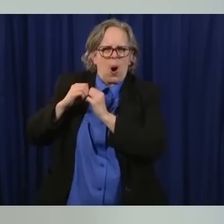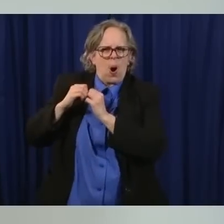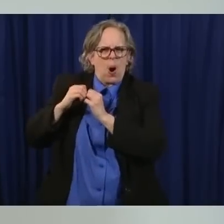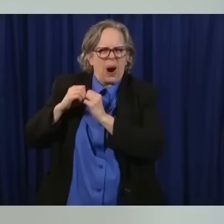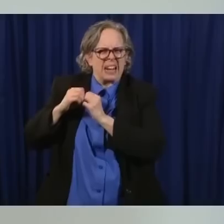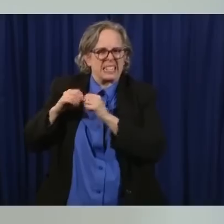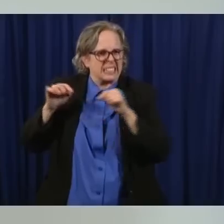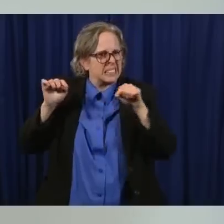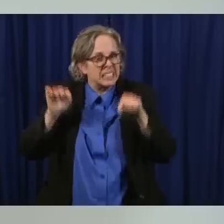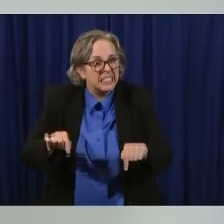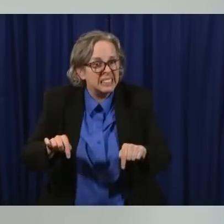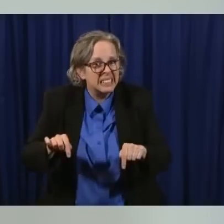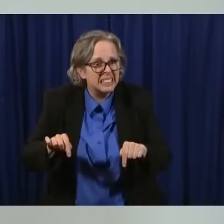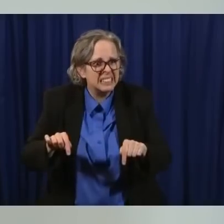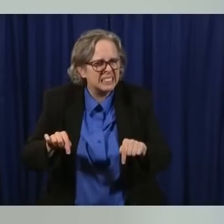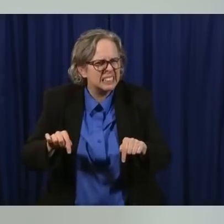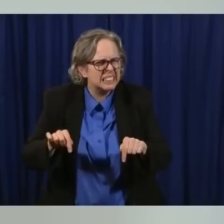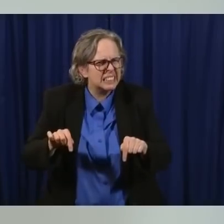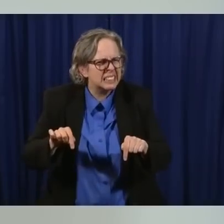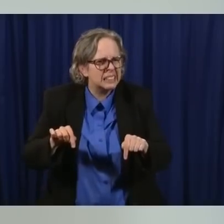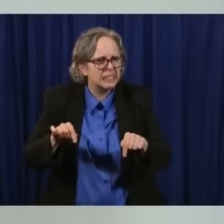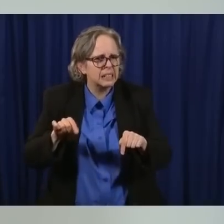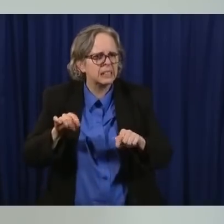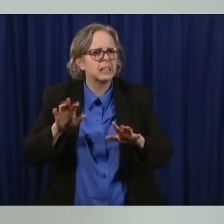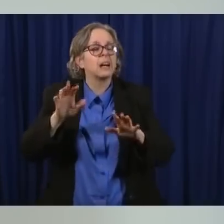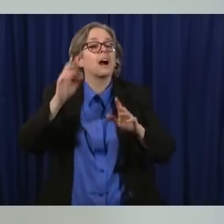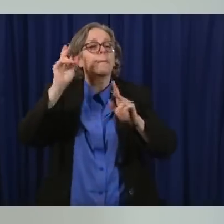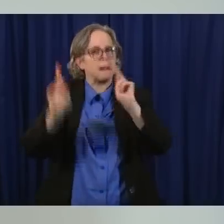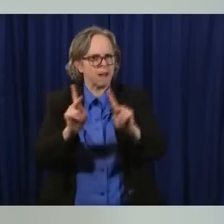THAT AMOUNT JUST TO BALANCE THE BUDGET OVER THE NEXT 15 MONTHS. BUT THIS IS NOT ABOUT